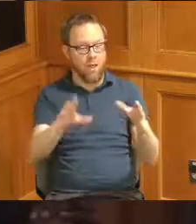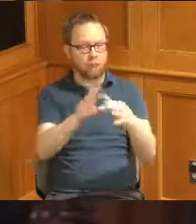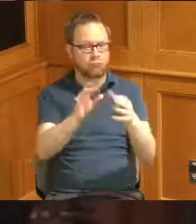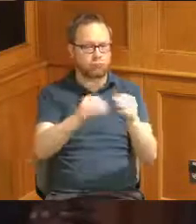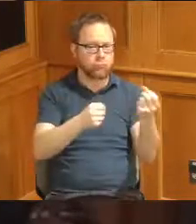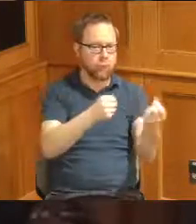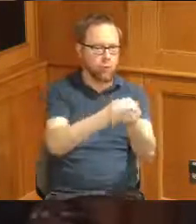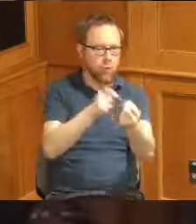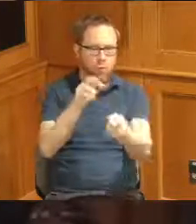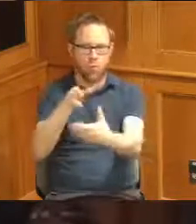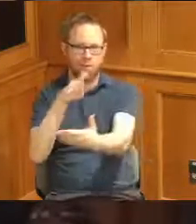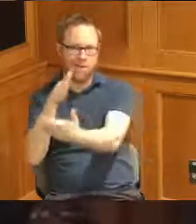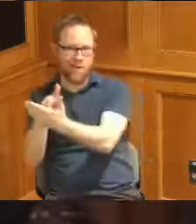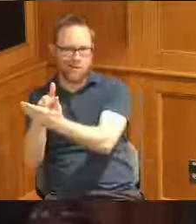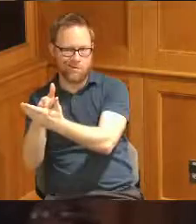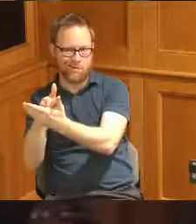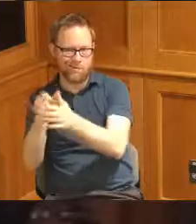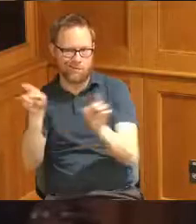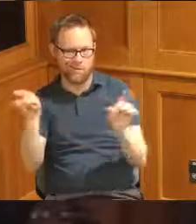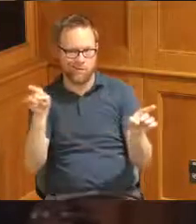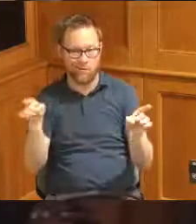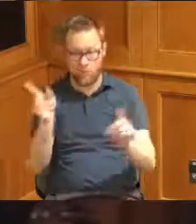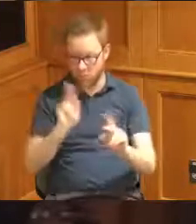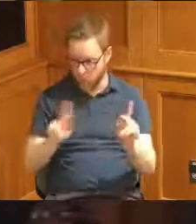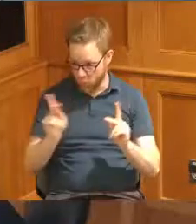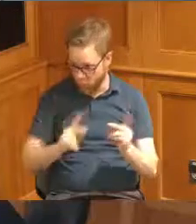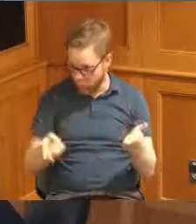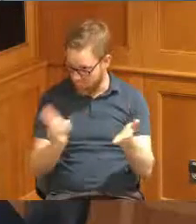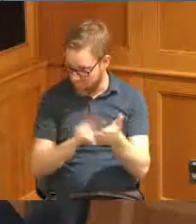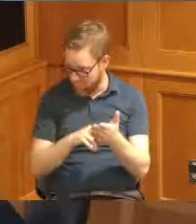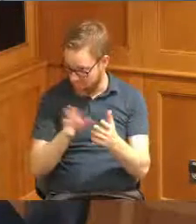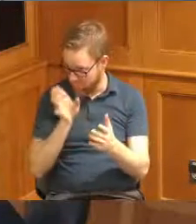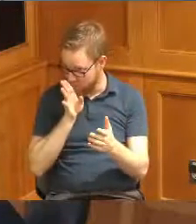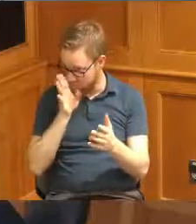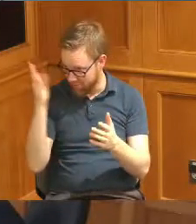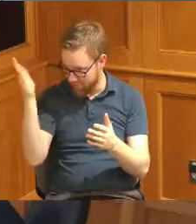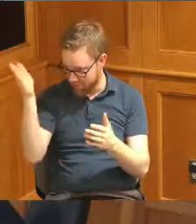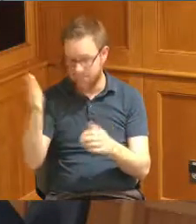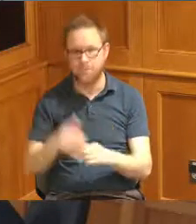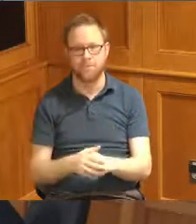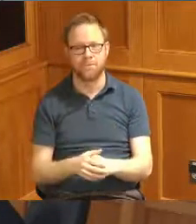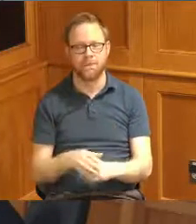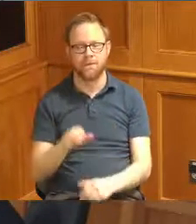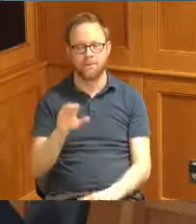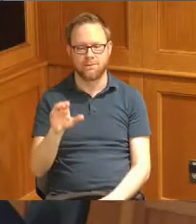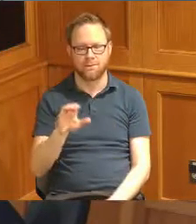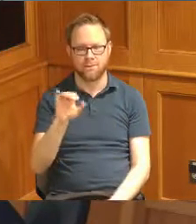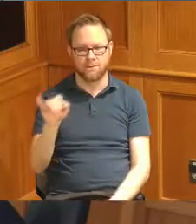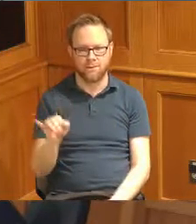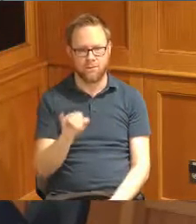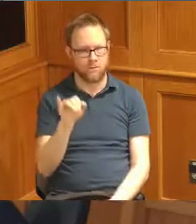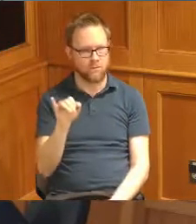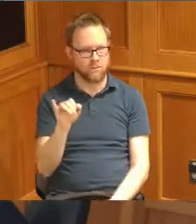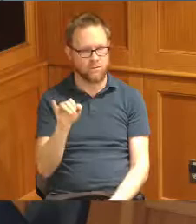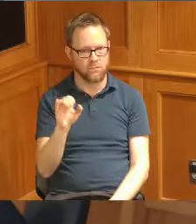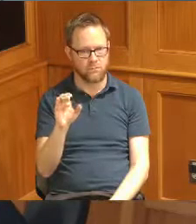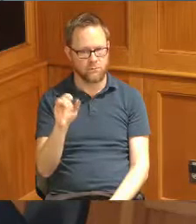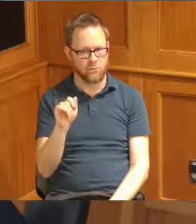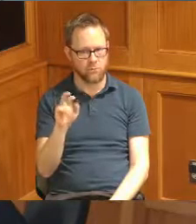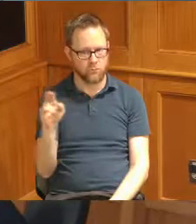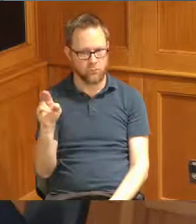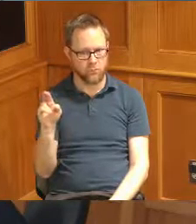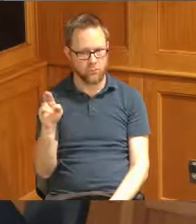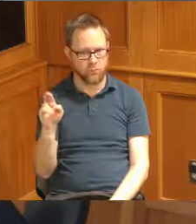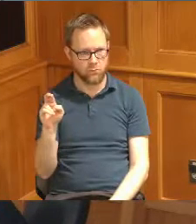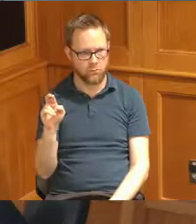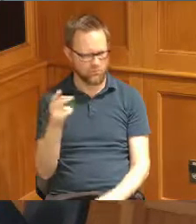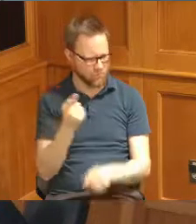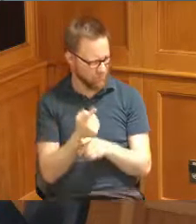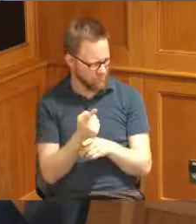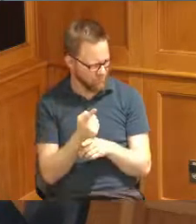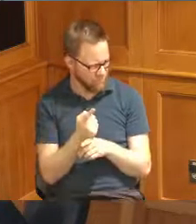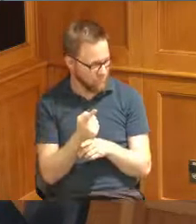if you have people that are here to speak on yes I do CJ Carr is that the right okay